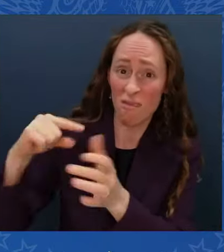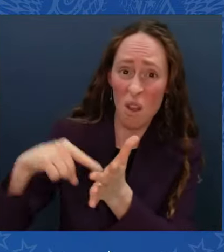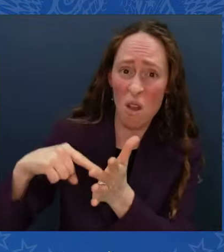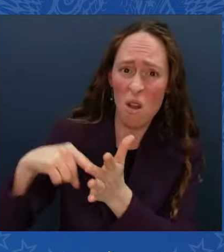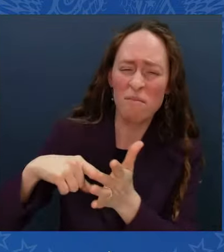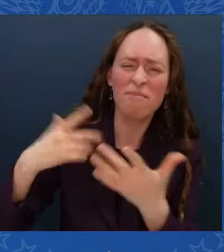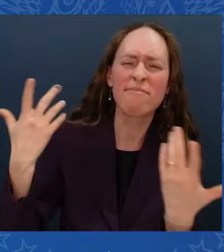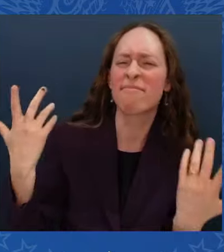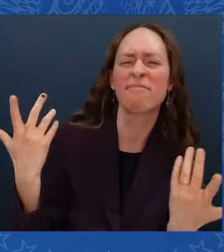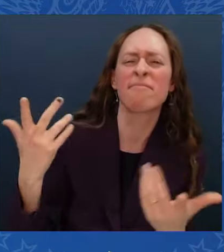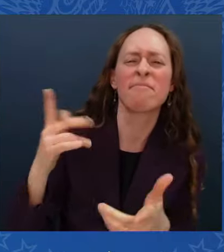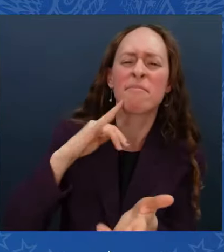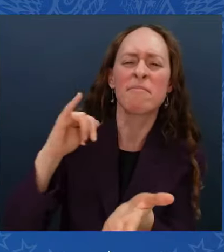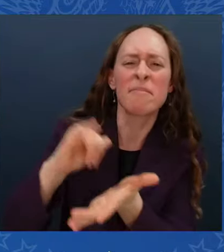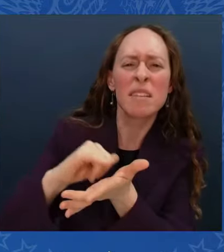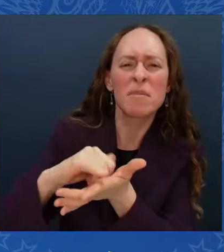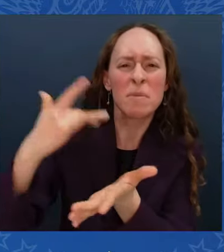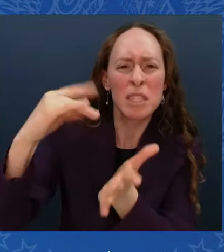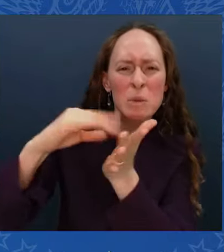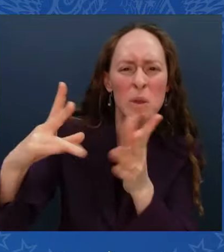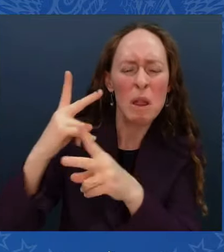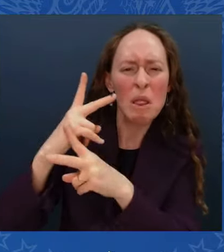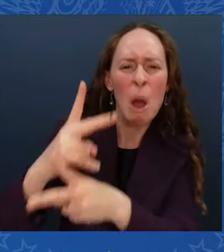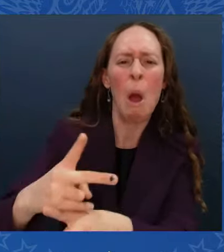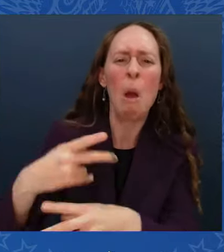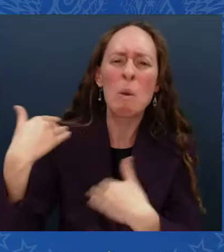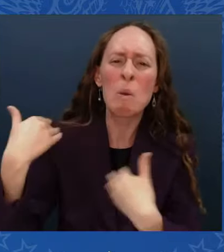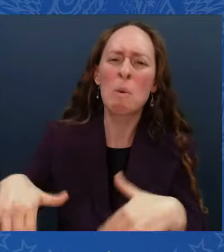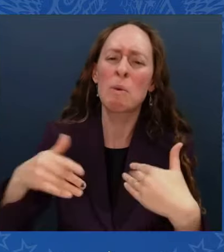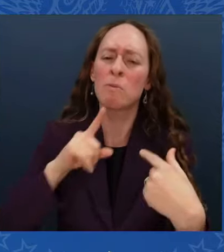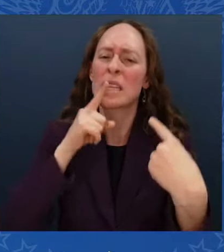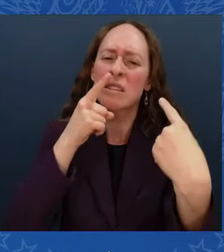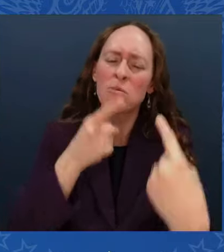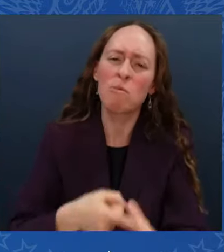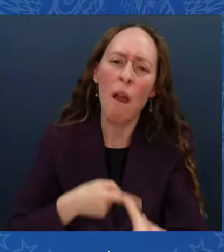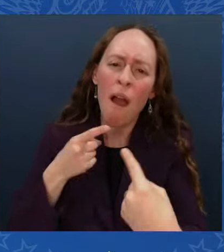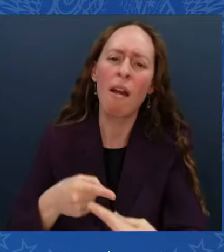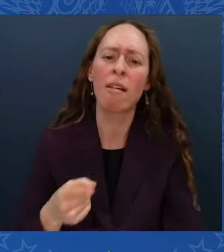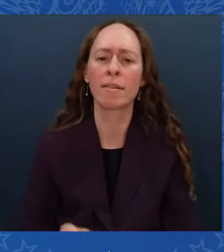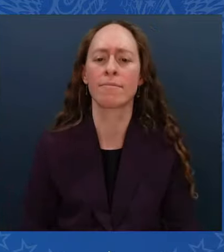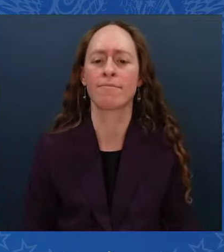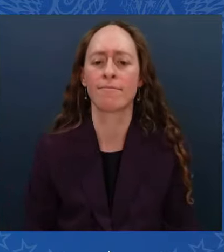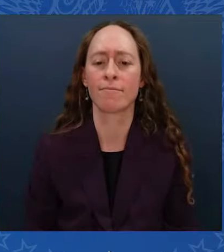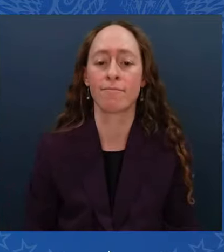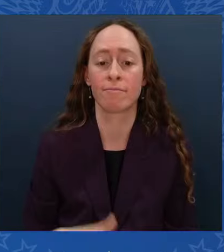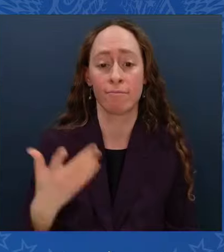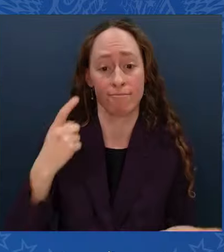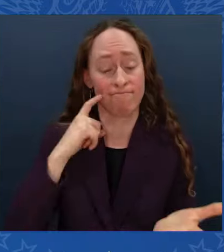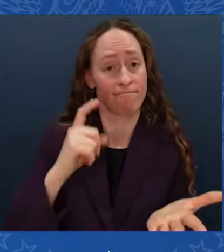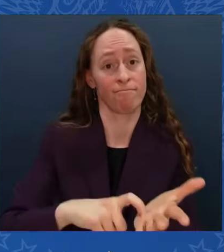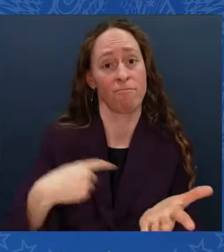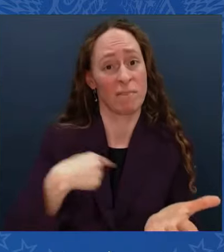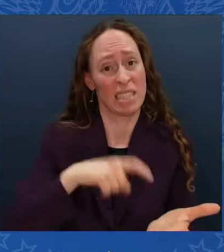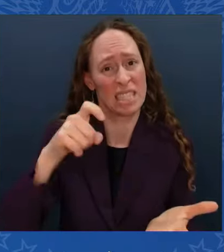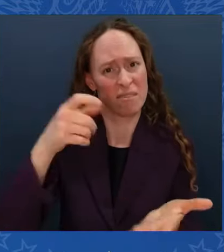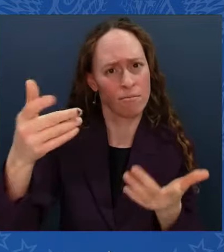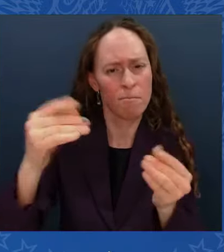We need more social workers, more mental health specialists, and more service providers. By tackling student loan debt,